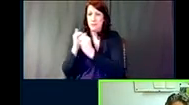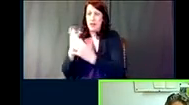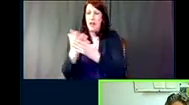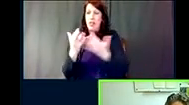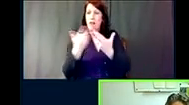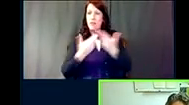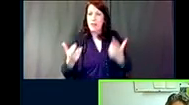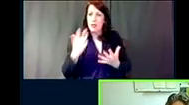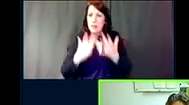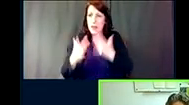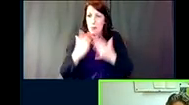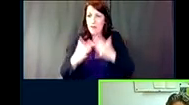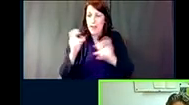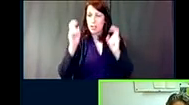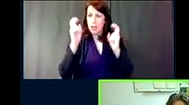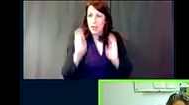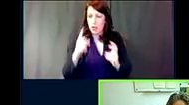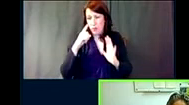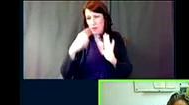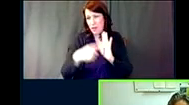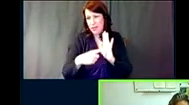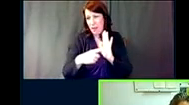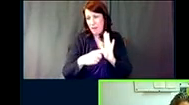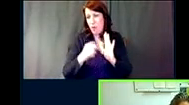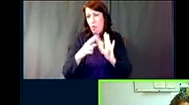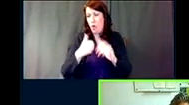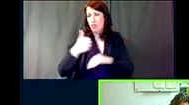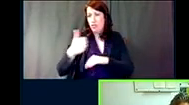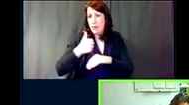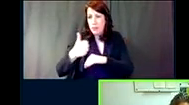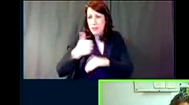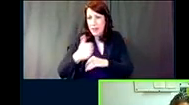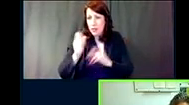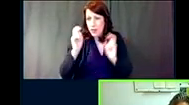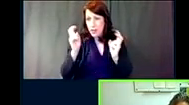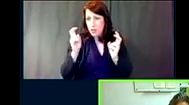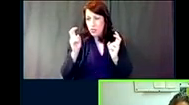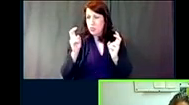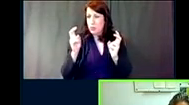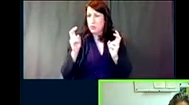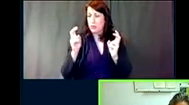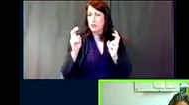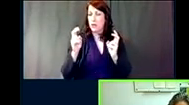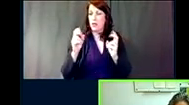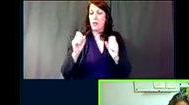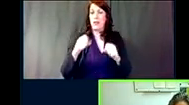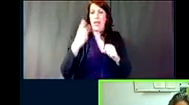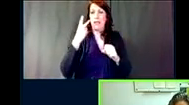SO A LOT OF THE RESOURCE DEPRIVATION ISSUES, FOR EXAMPLE, OR THE TRANSPORTATION ISSUES, WE